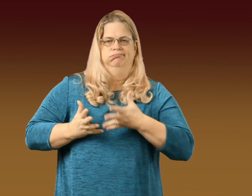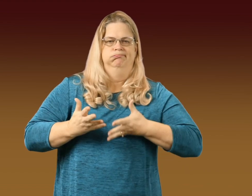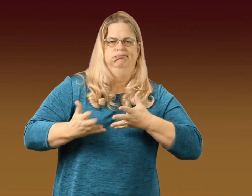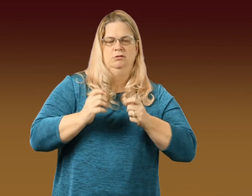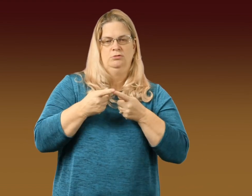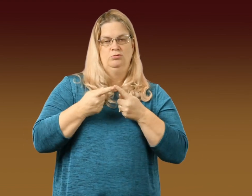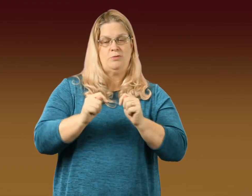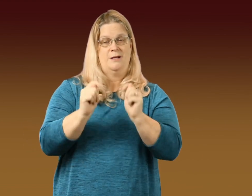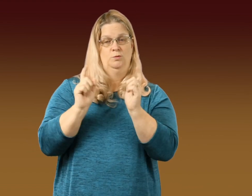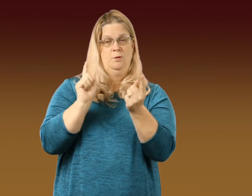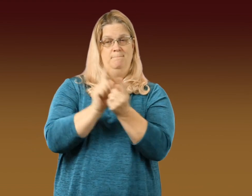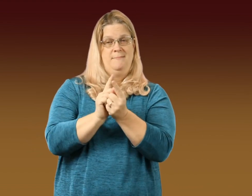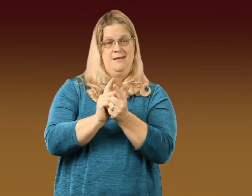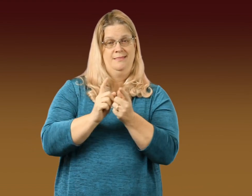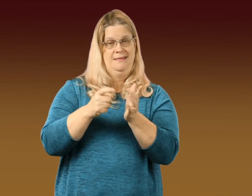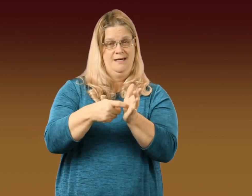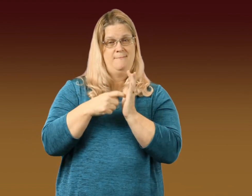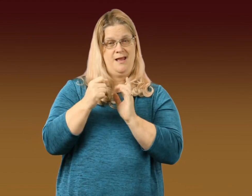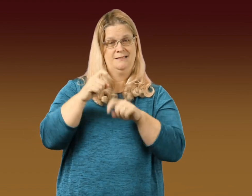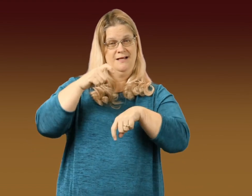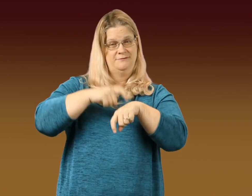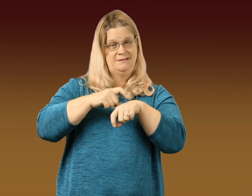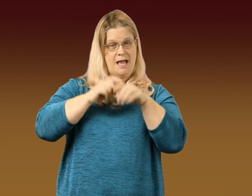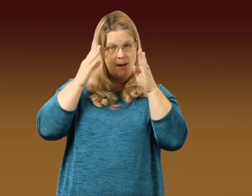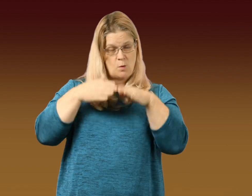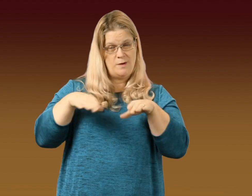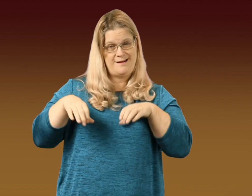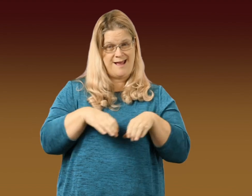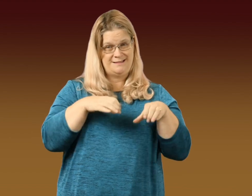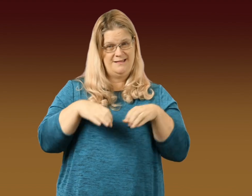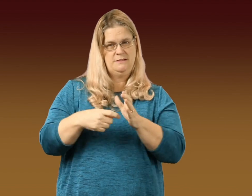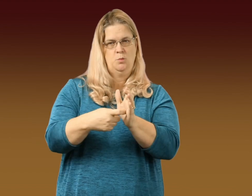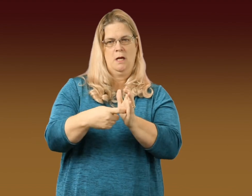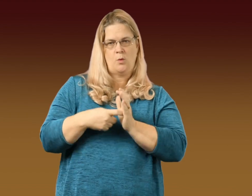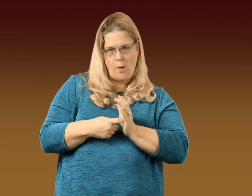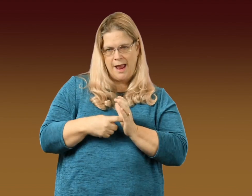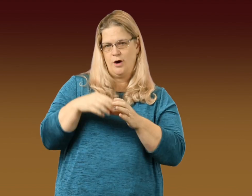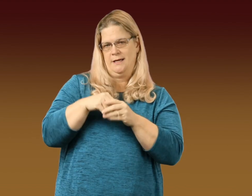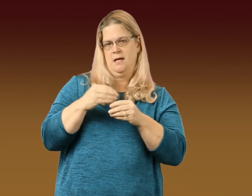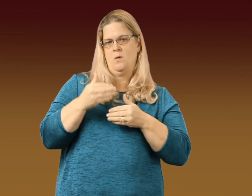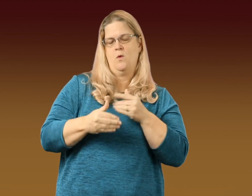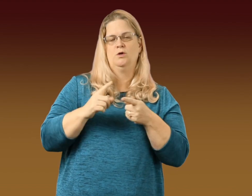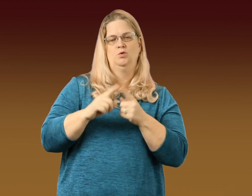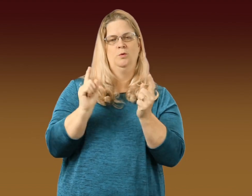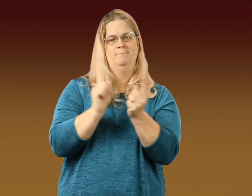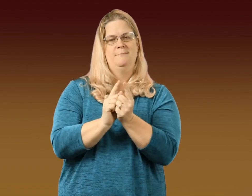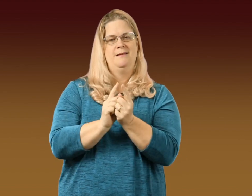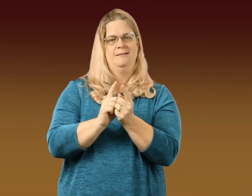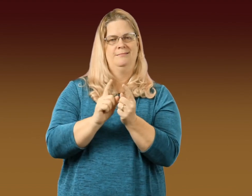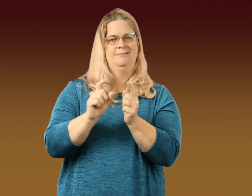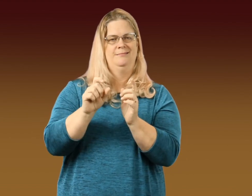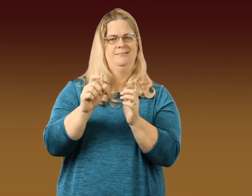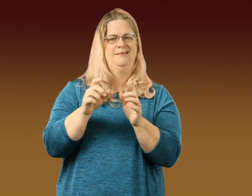to meet the demands of time-oriented activities required in order to meet the standards set